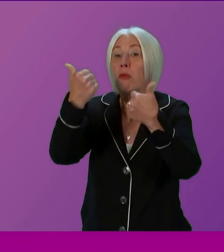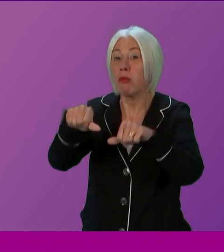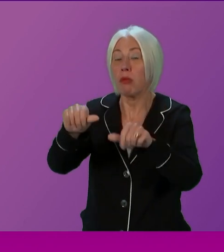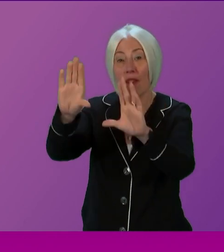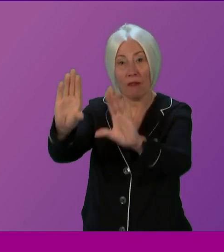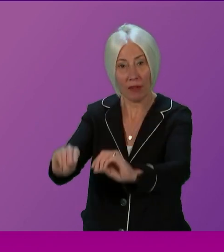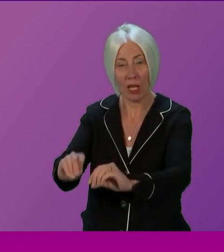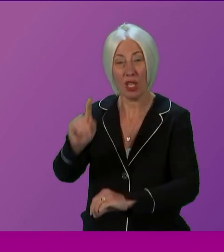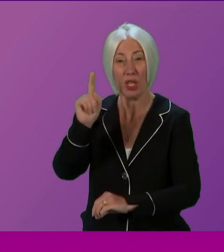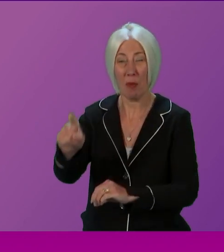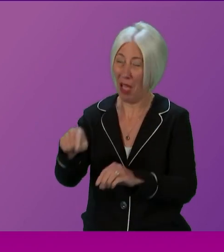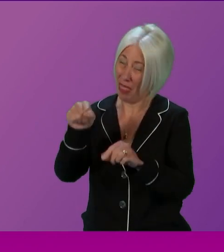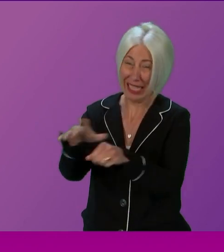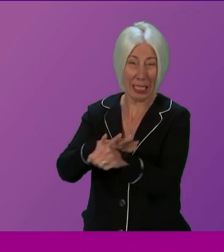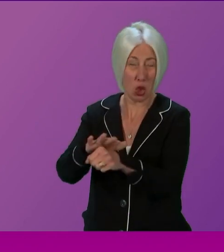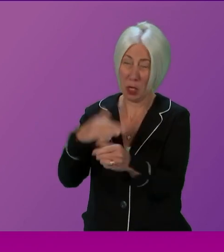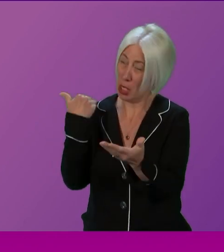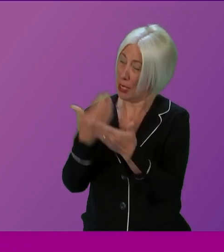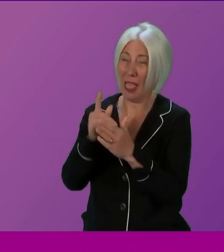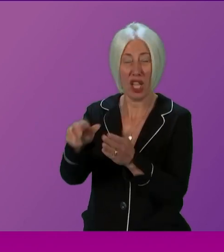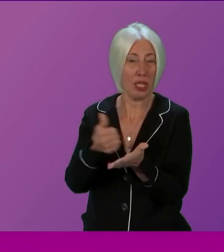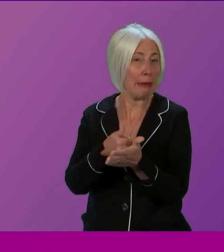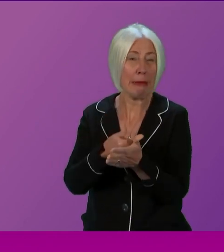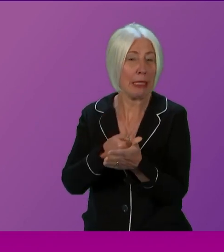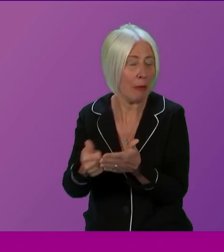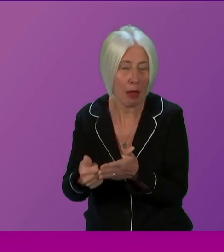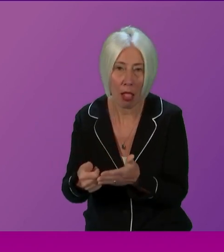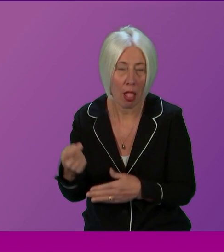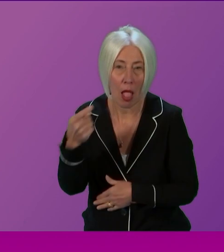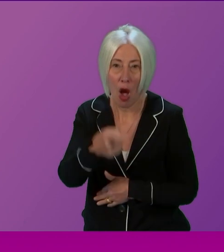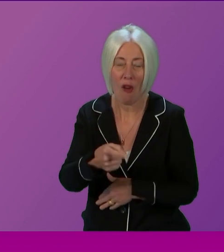this whole episode not typical of what the First Minister’s Cabinet Secretary for Finance and the